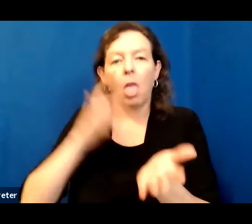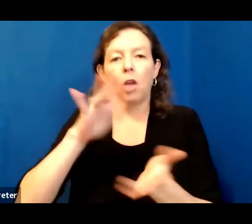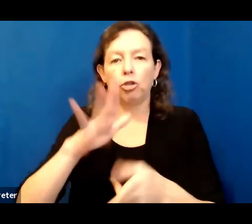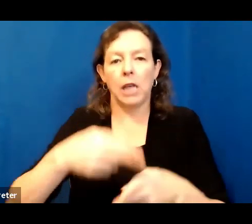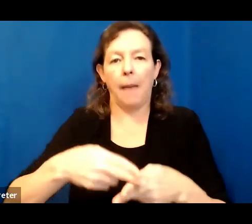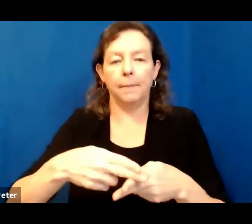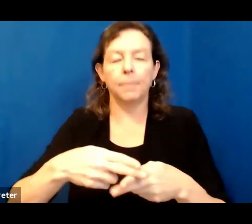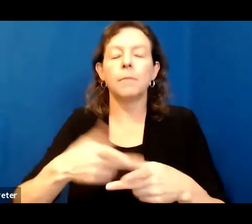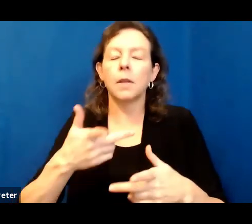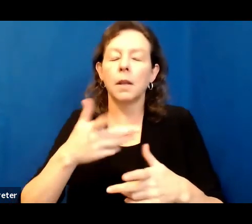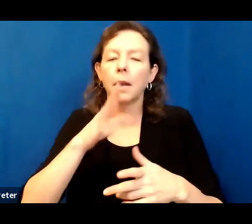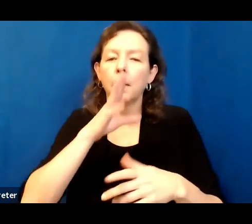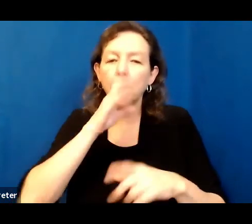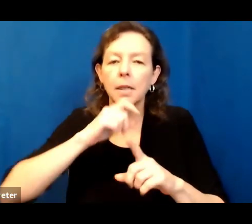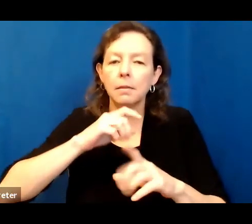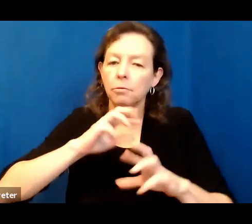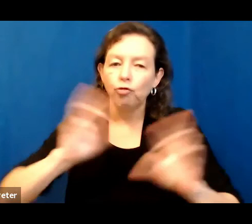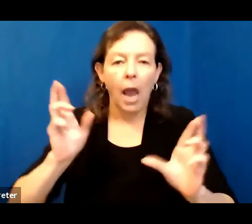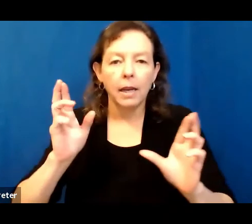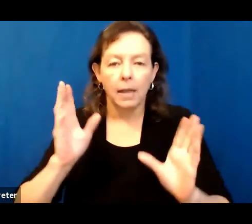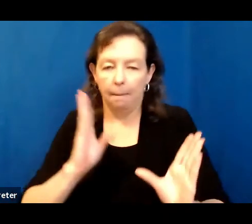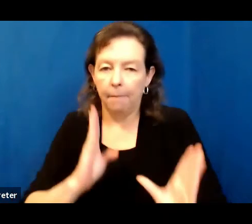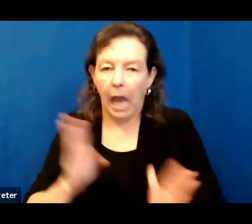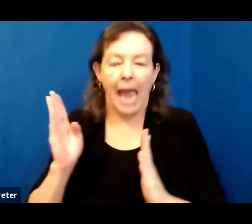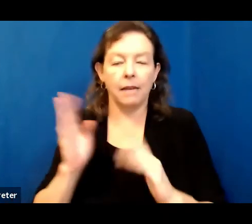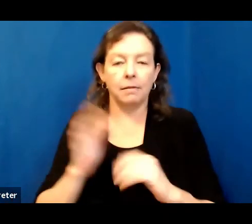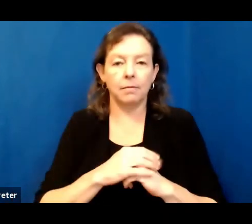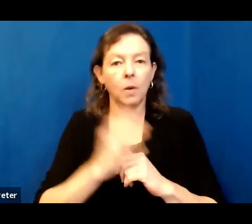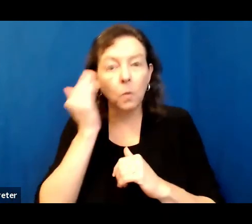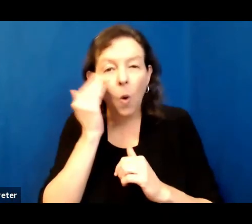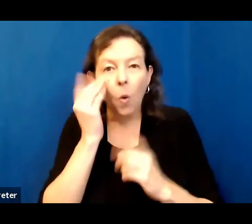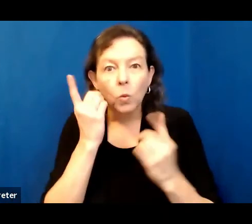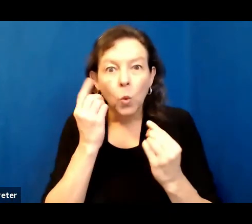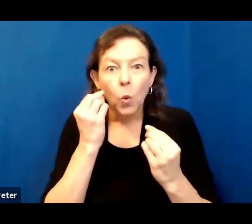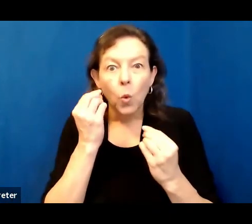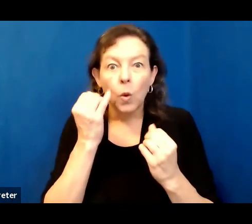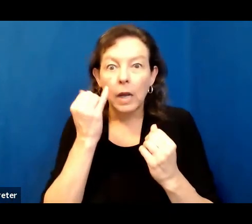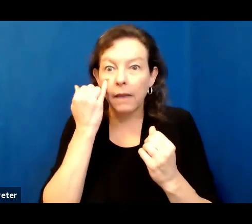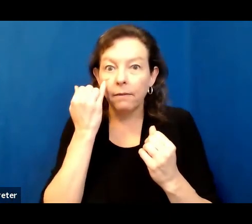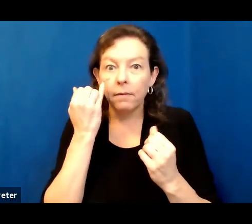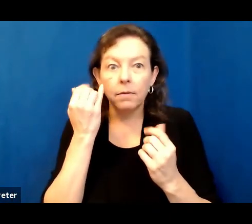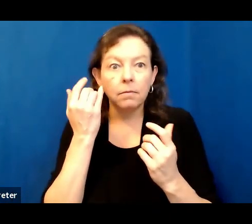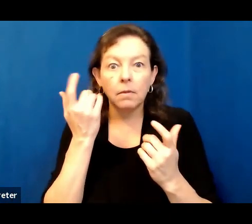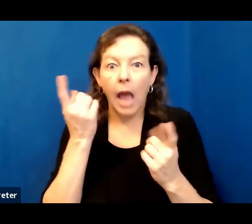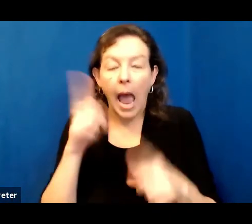So be proactive and plan and know how you can prepare, whether it's getting con- you know,